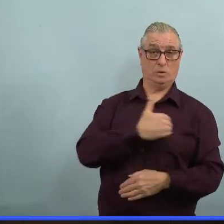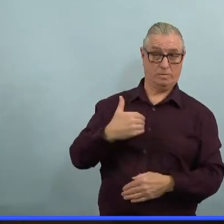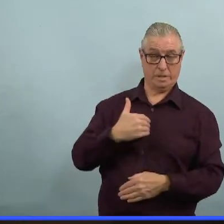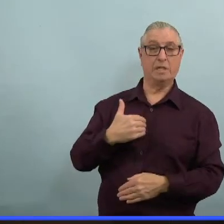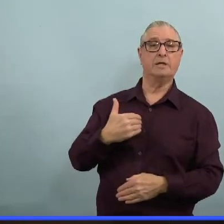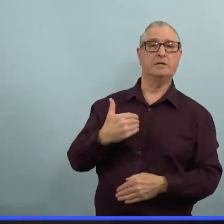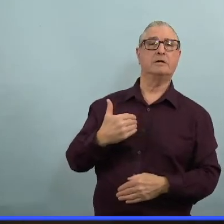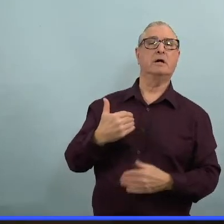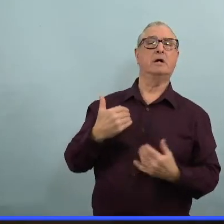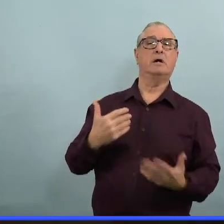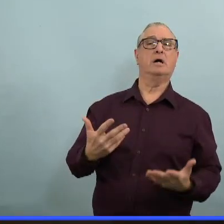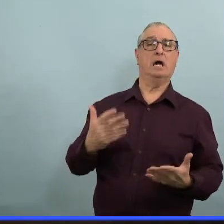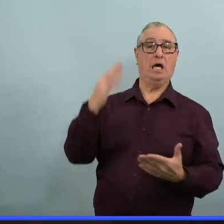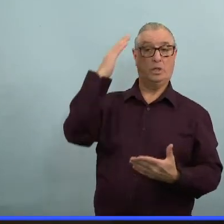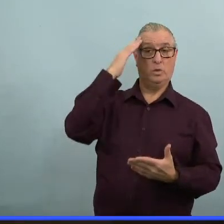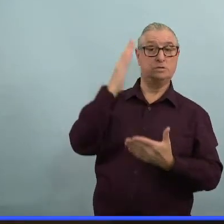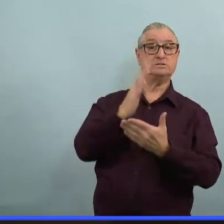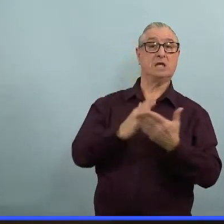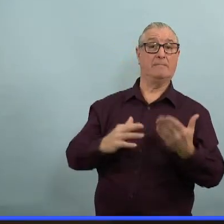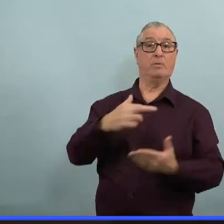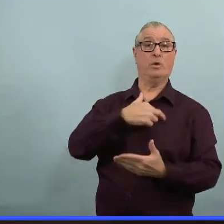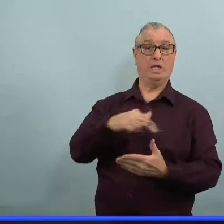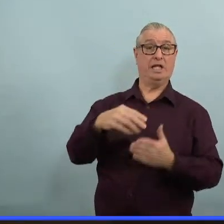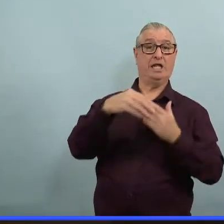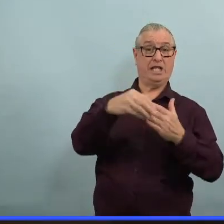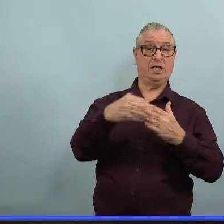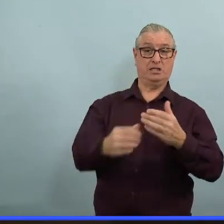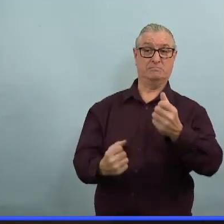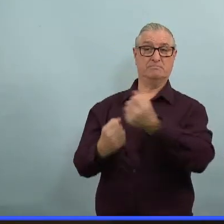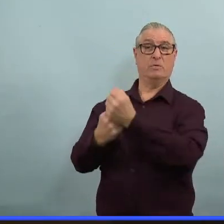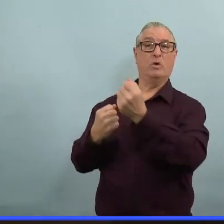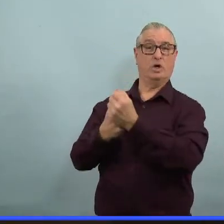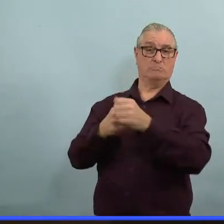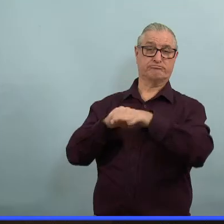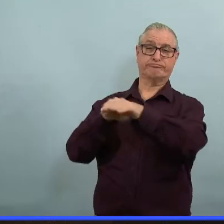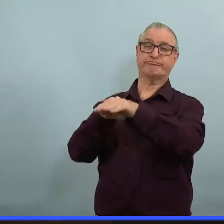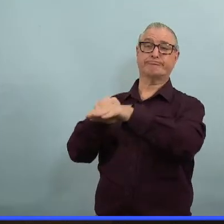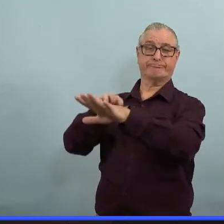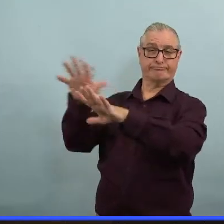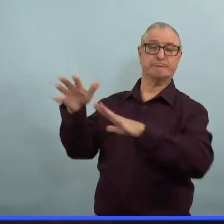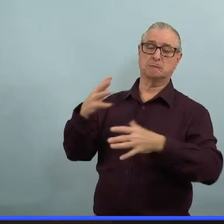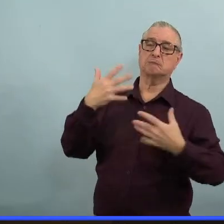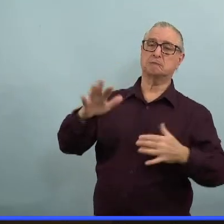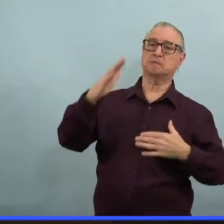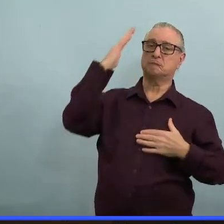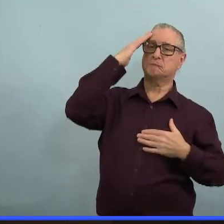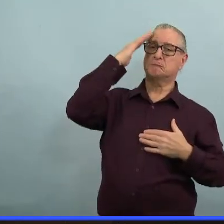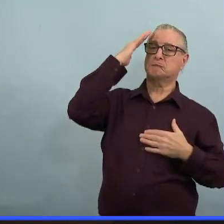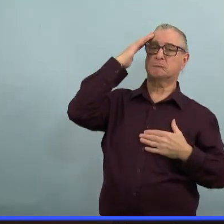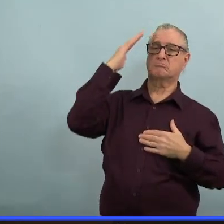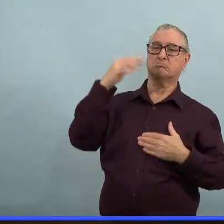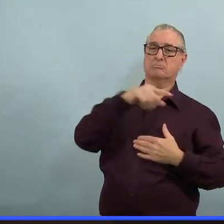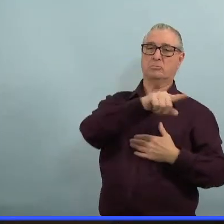those truckers are planning to have a sitting in front of the winnipeg legislature hello yes we can